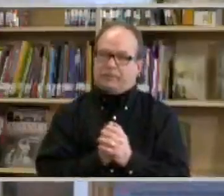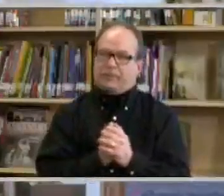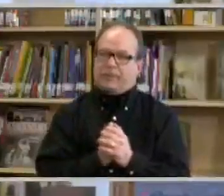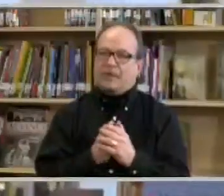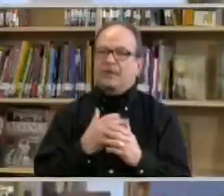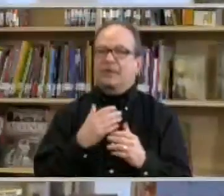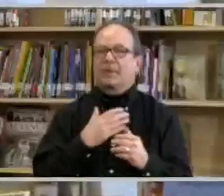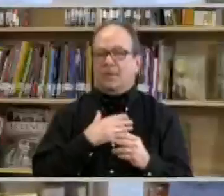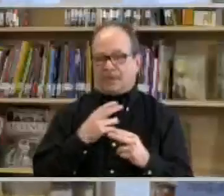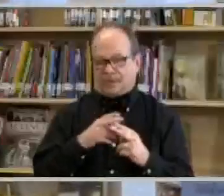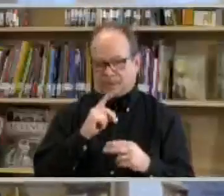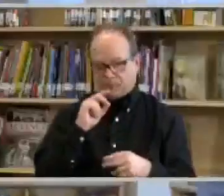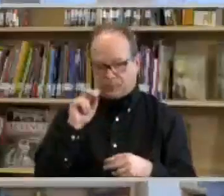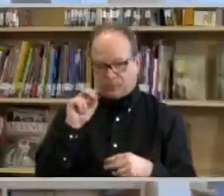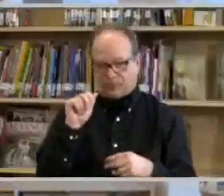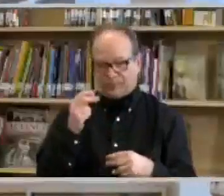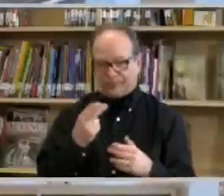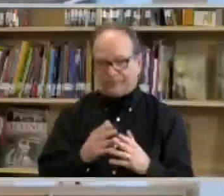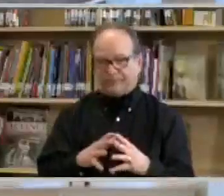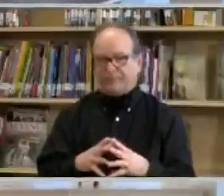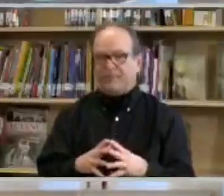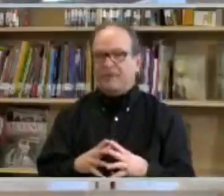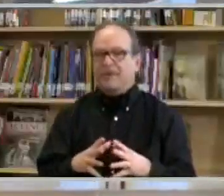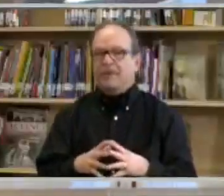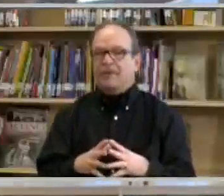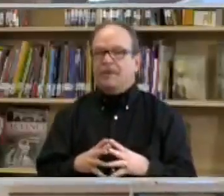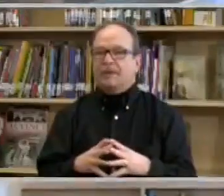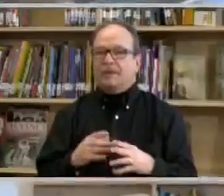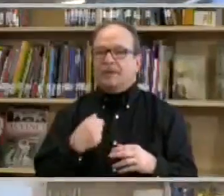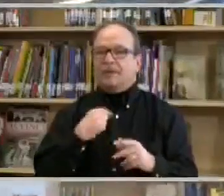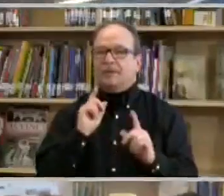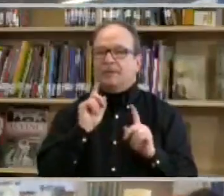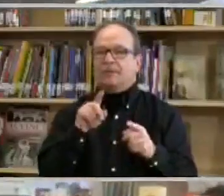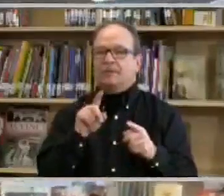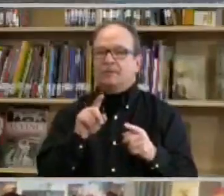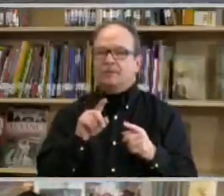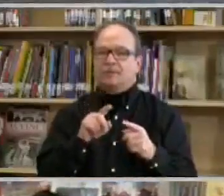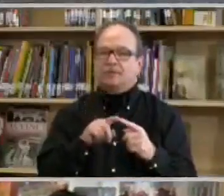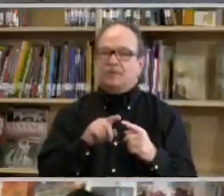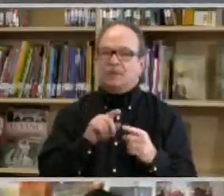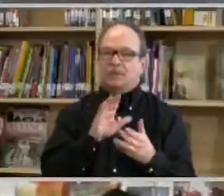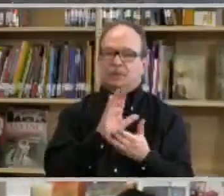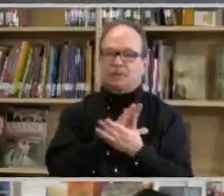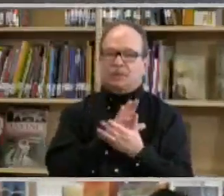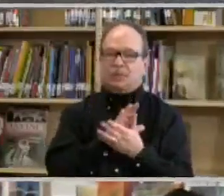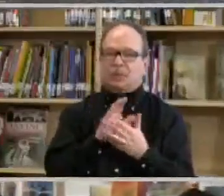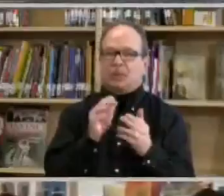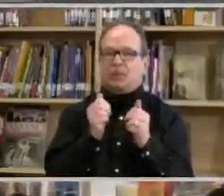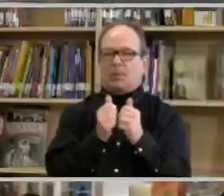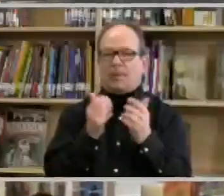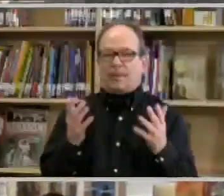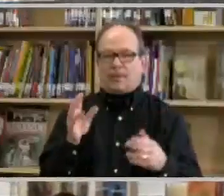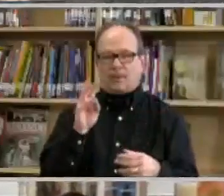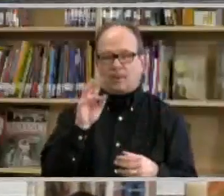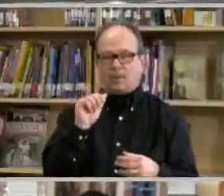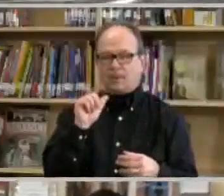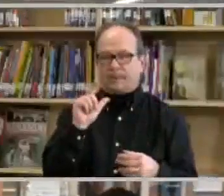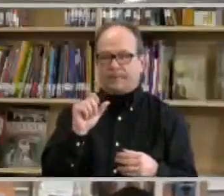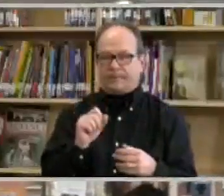A STATEMENT? I WOULD LIKE TO MAKE A STATEMENT. NOAH DYSON, I ATTEND SCHOOL WITHOUT WALLS.